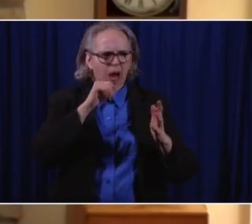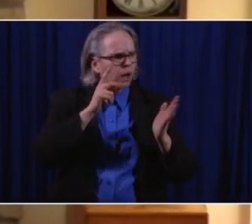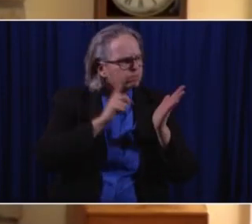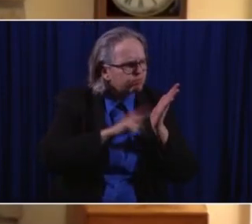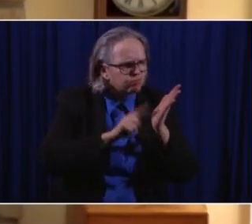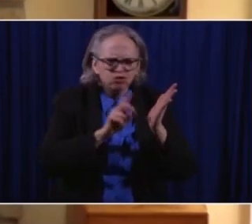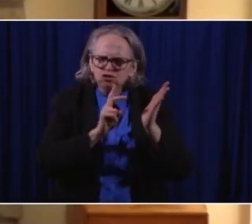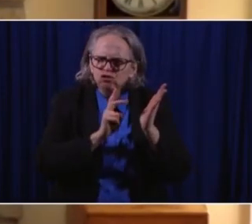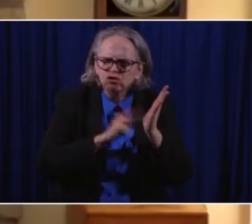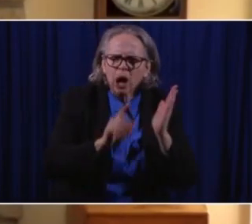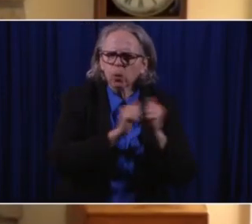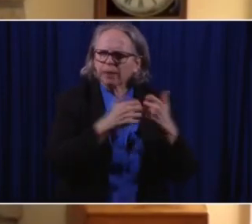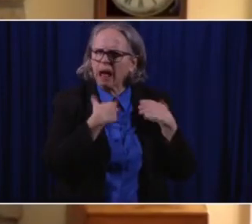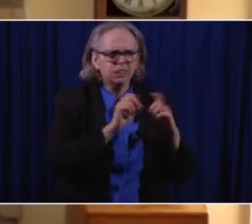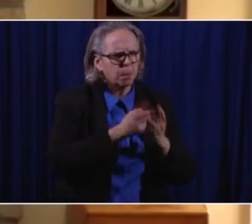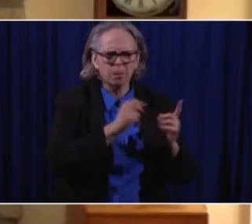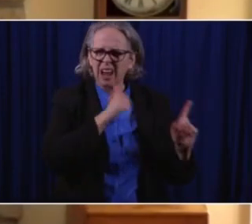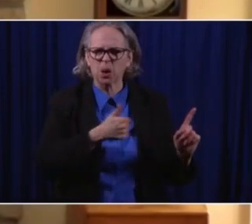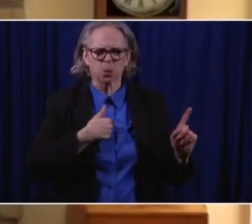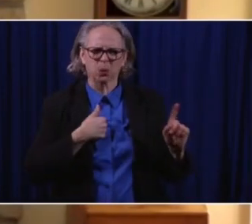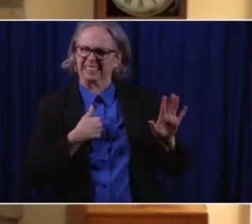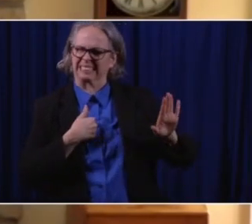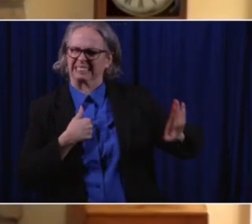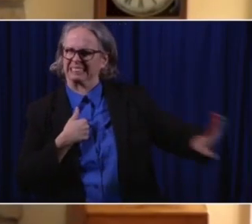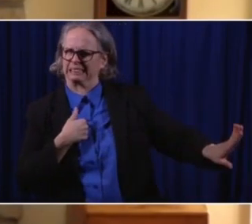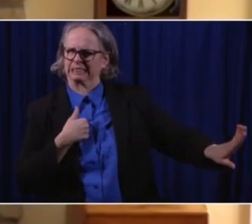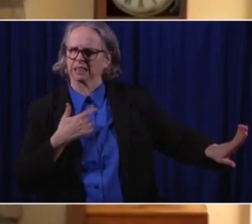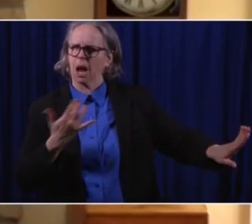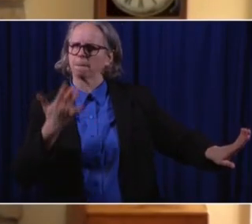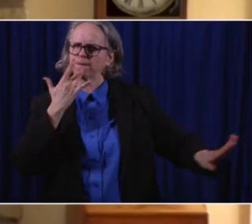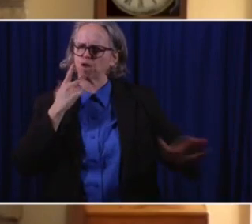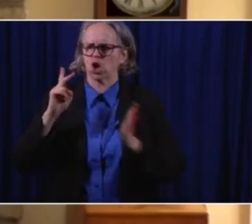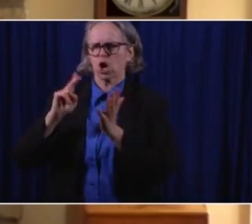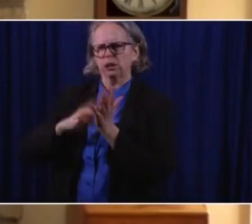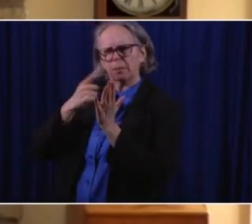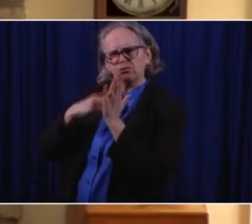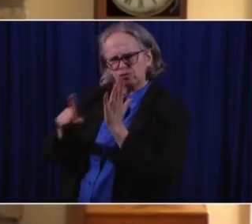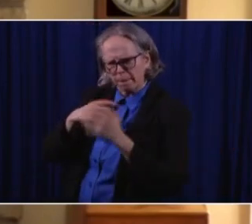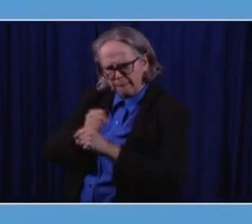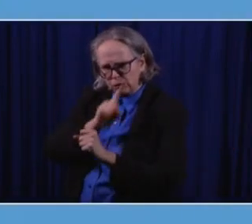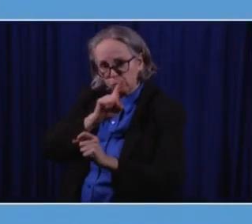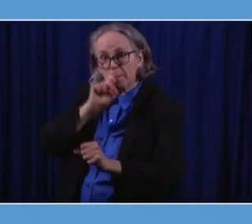what some states have done which is just a throng men accountable. Once they came back positive but to actually